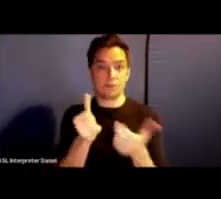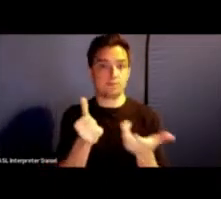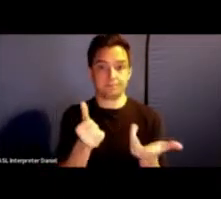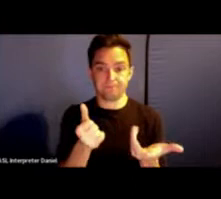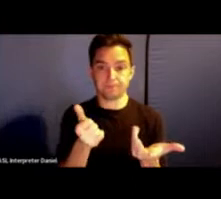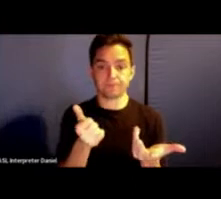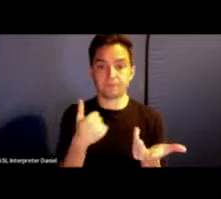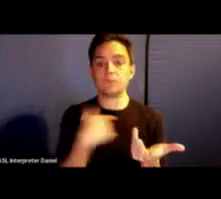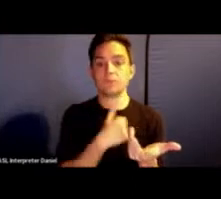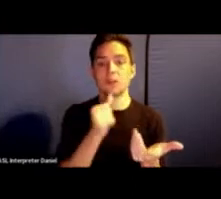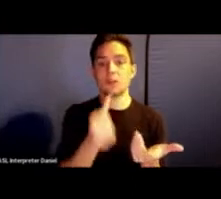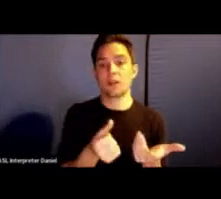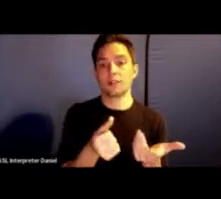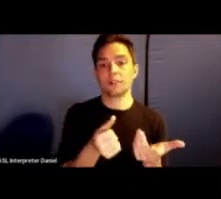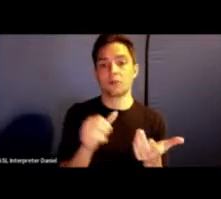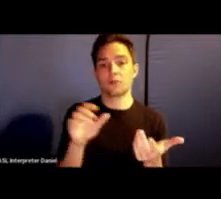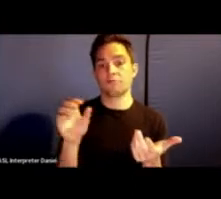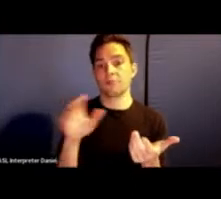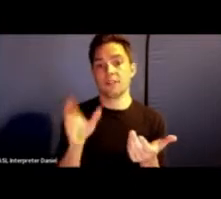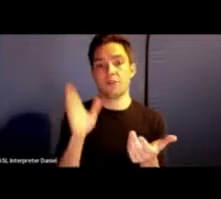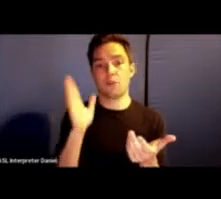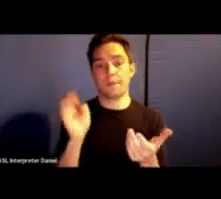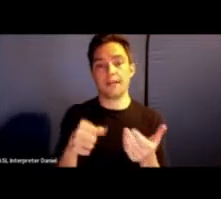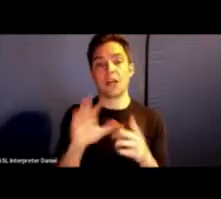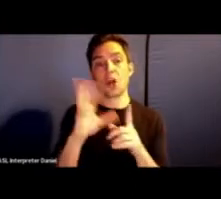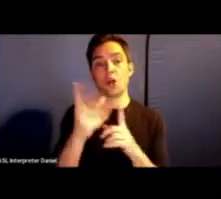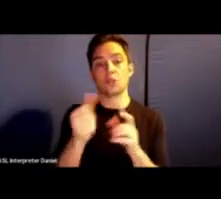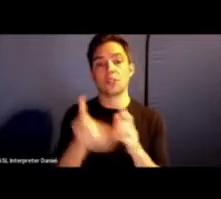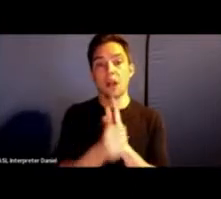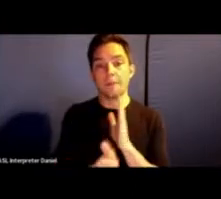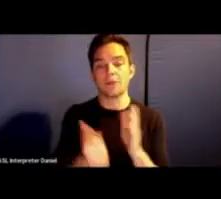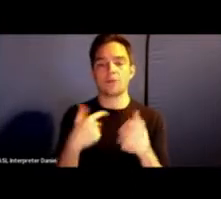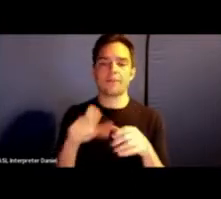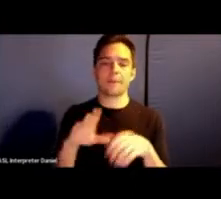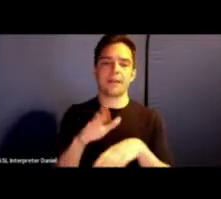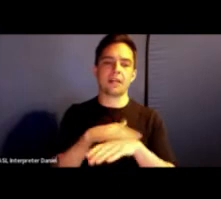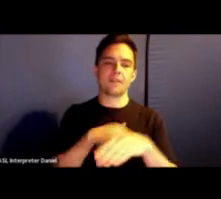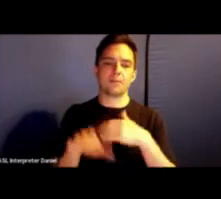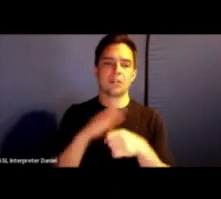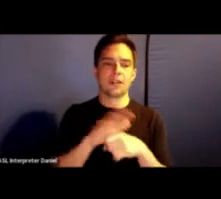we are not, nor will ever be culturally competent. But we have to be comfortable enough to ask questions to be able to